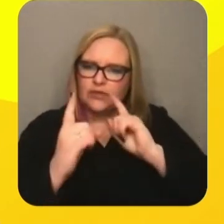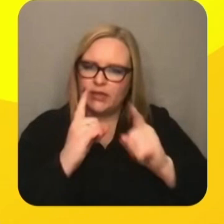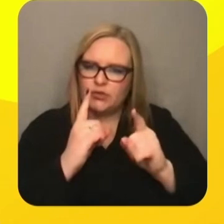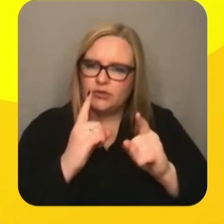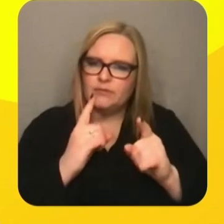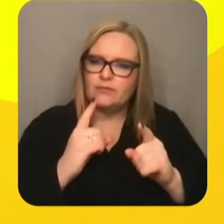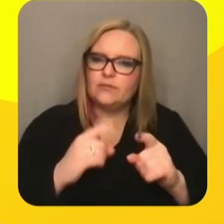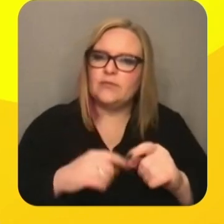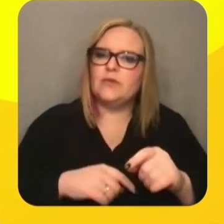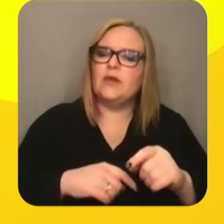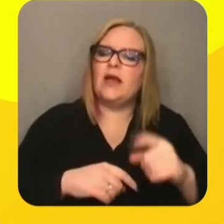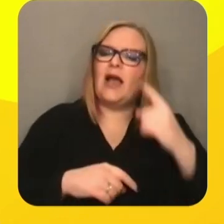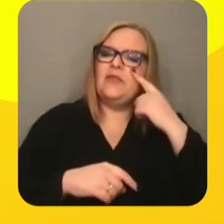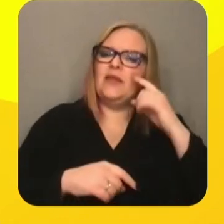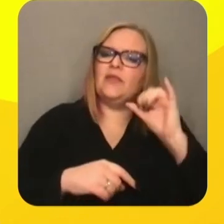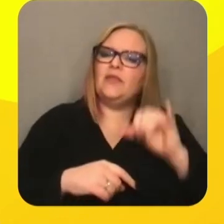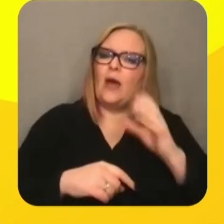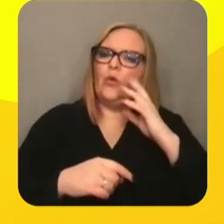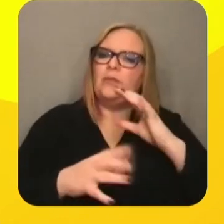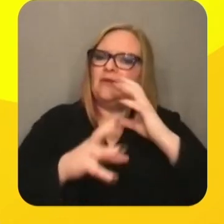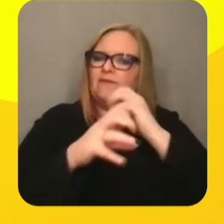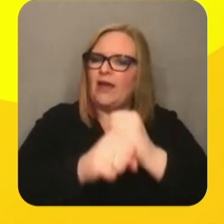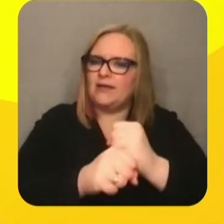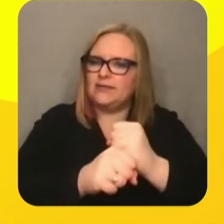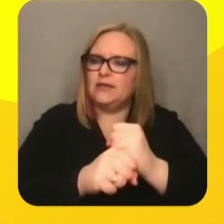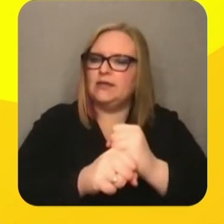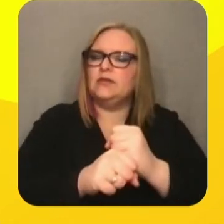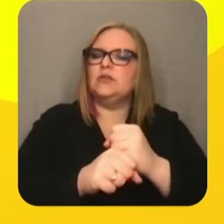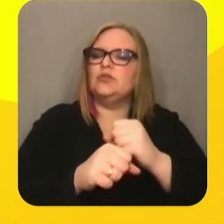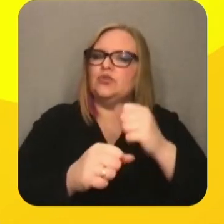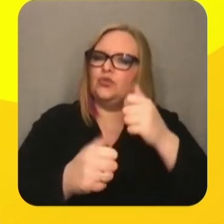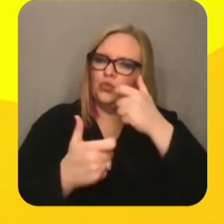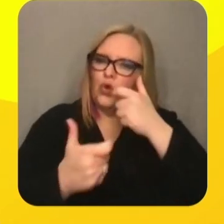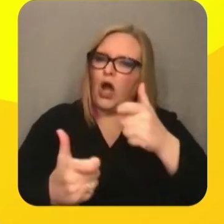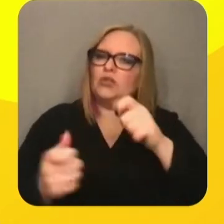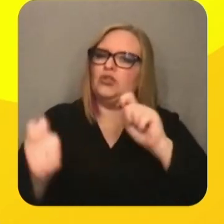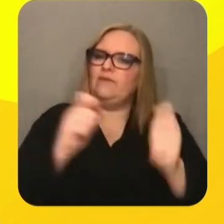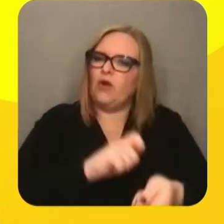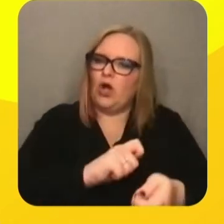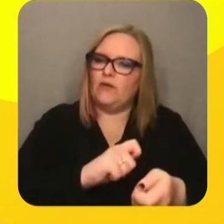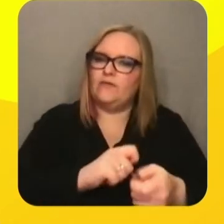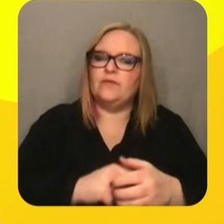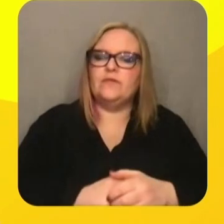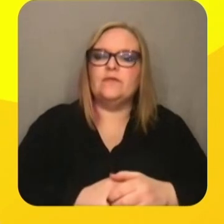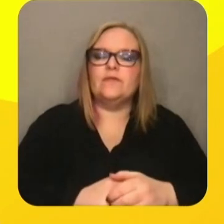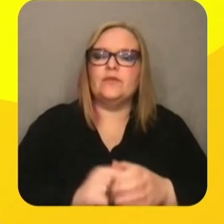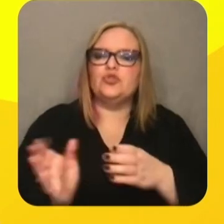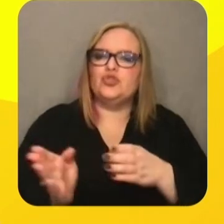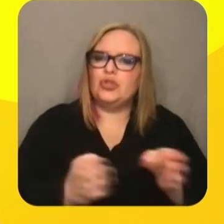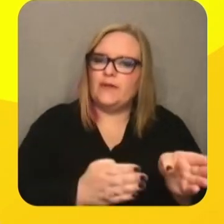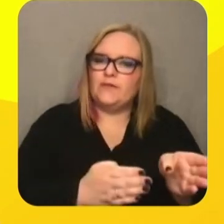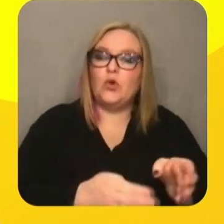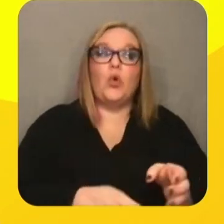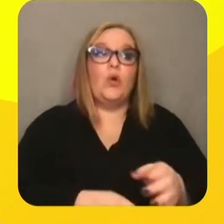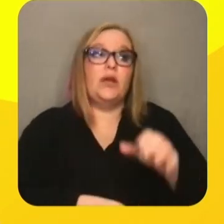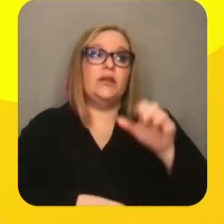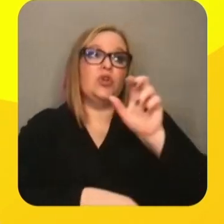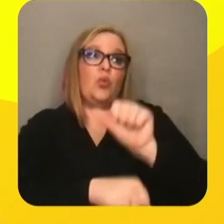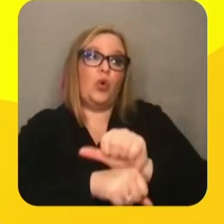And I think that's been fascinating to watch evolve and change and shift. Yeah, it's been hard work, but we're getting there slowly. Yeah.